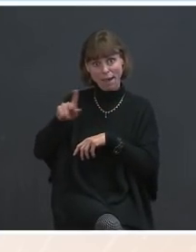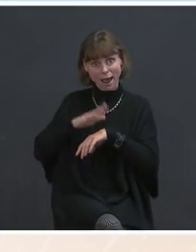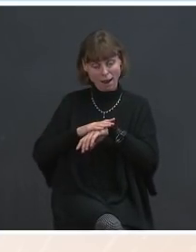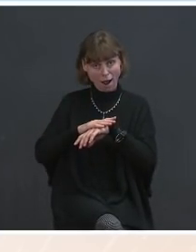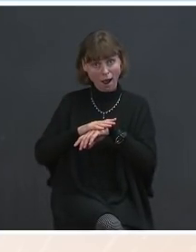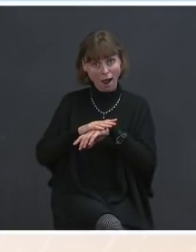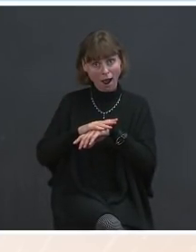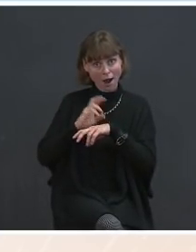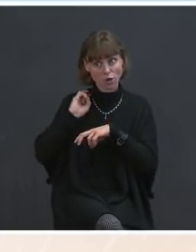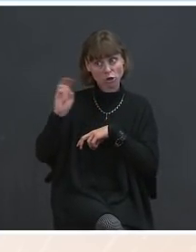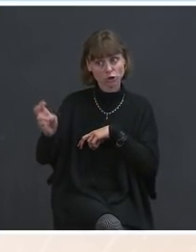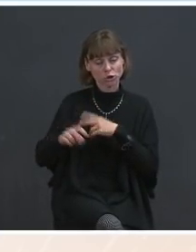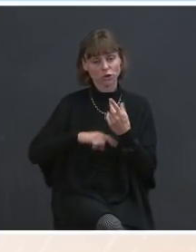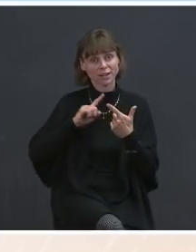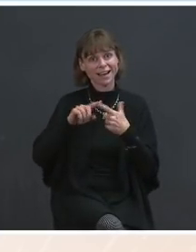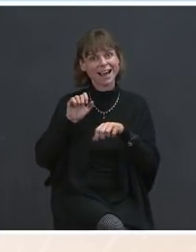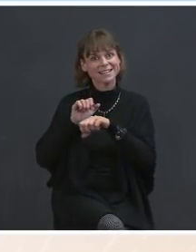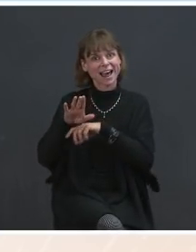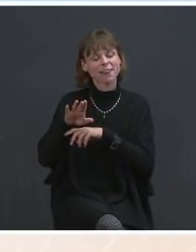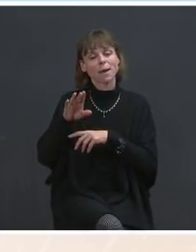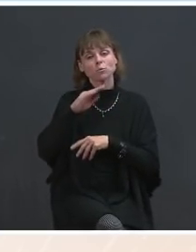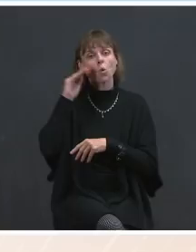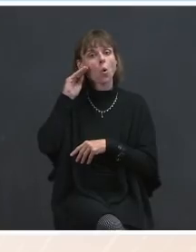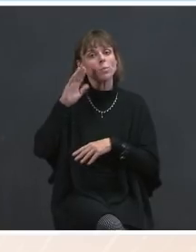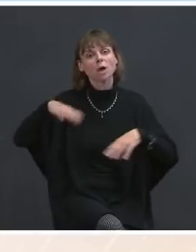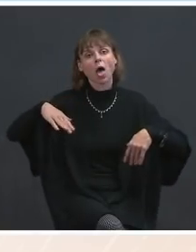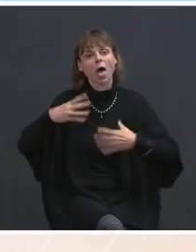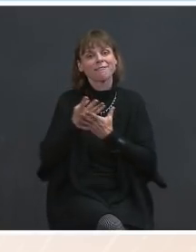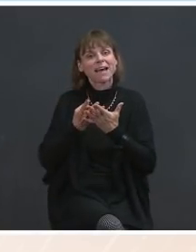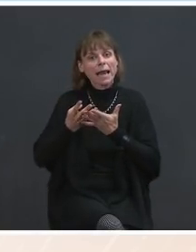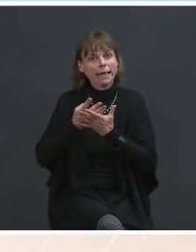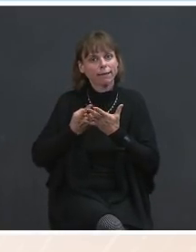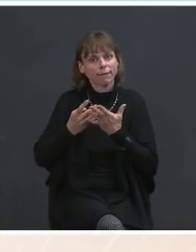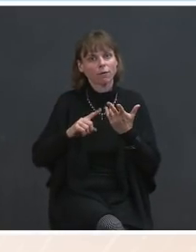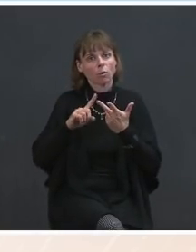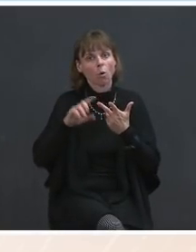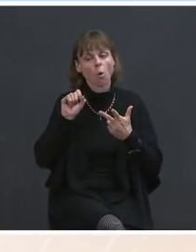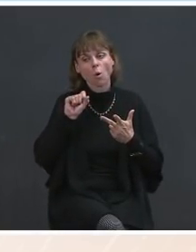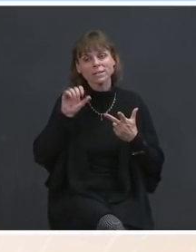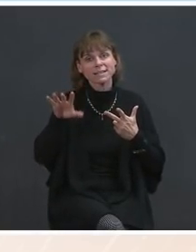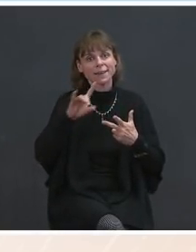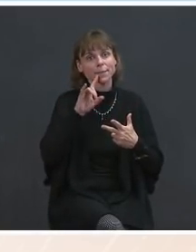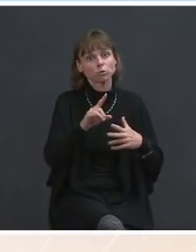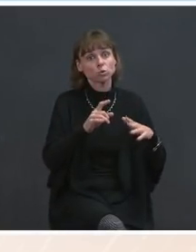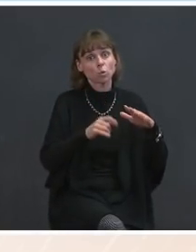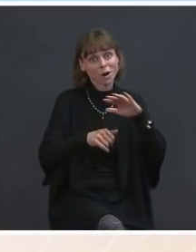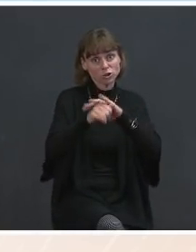or work to expedite moving them into shelters where they can get health treatment by medical doctors,